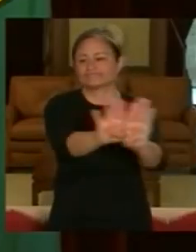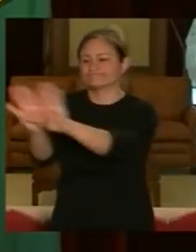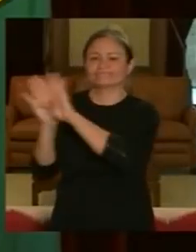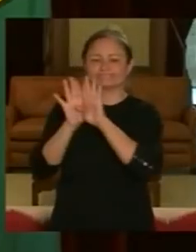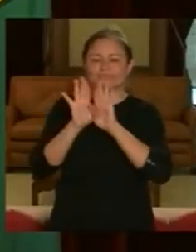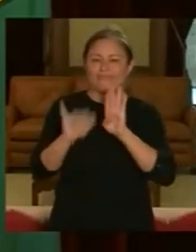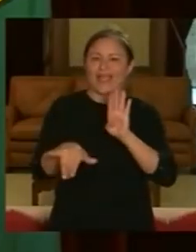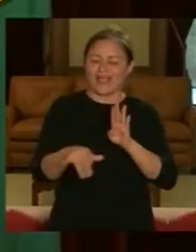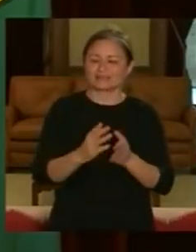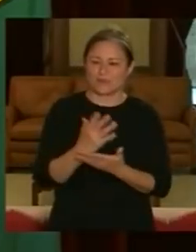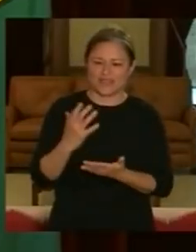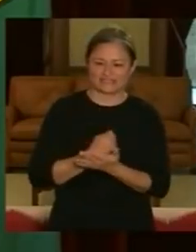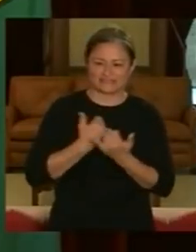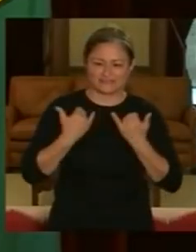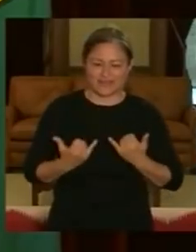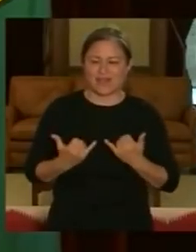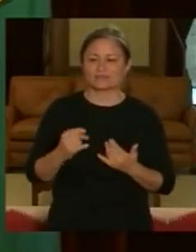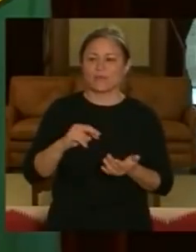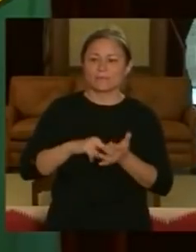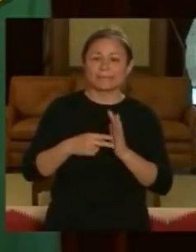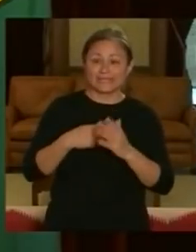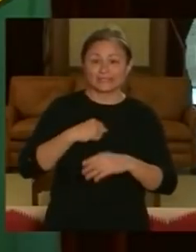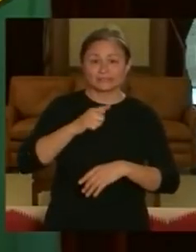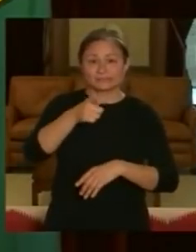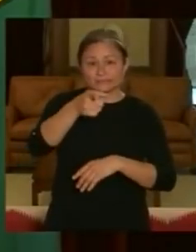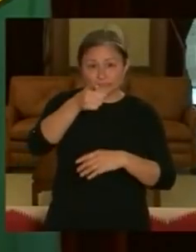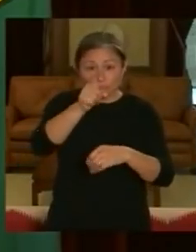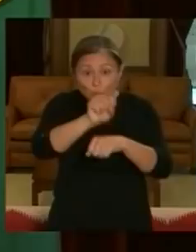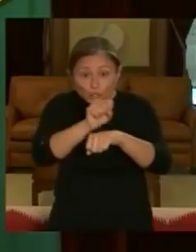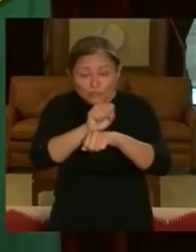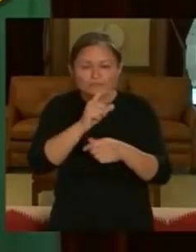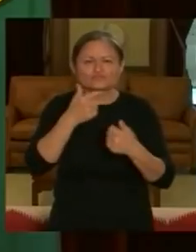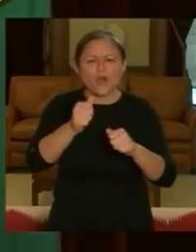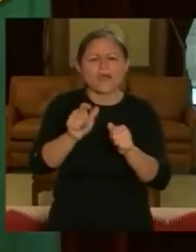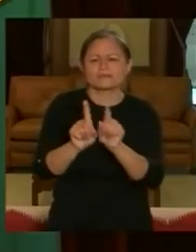STATE EXCLUDING THOSE DEEMED ESSENTIAL IN THESE TIMES, WHERE